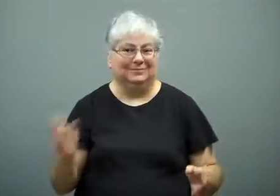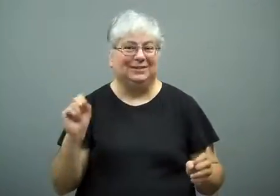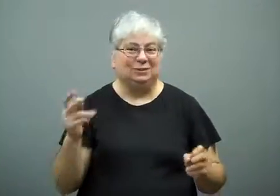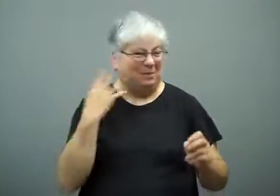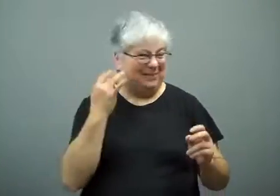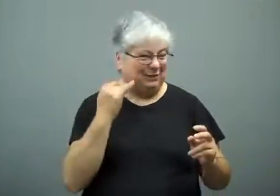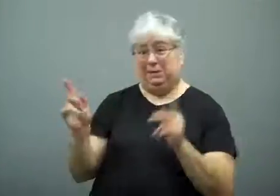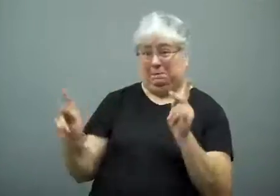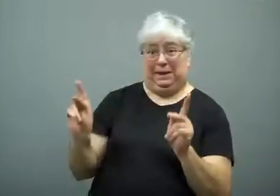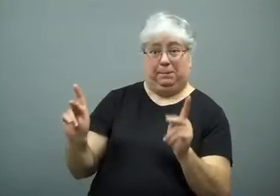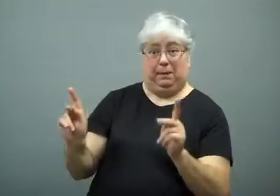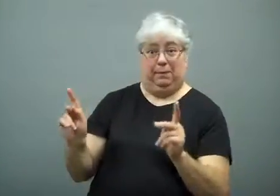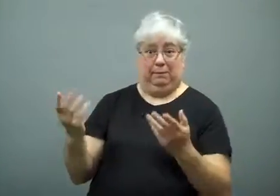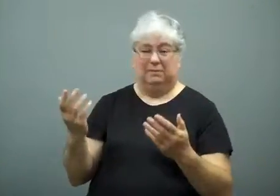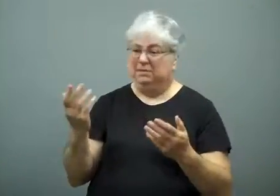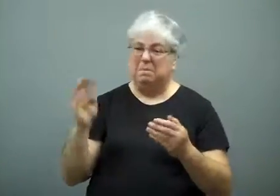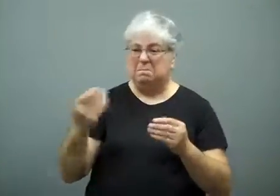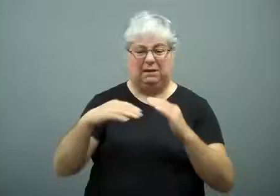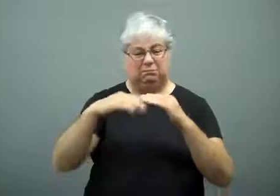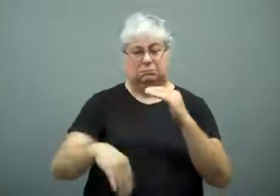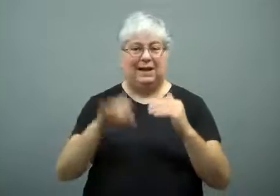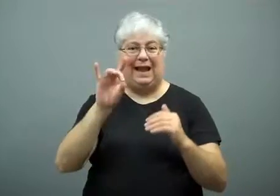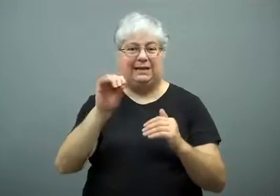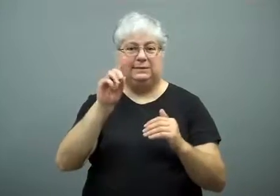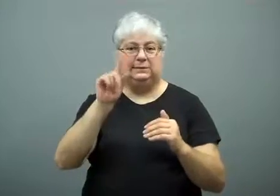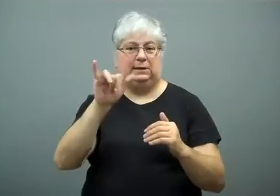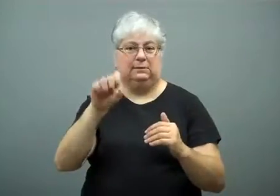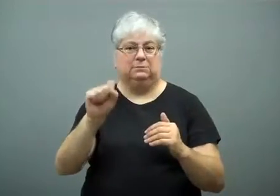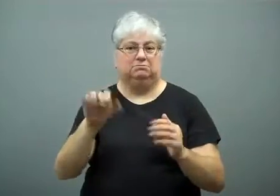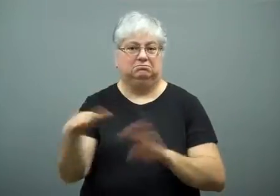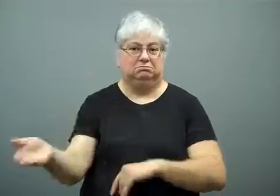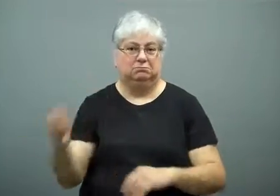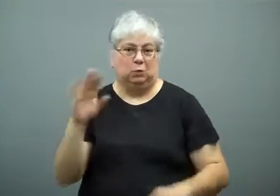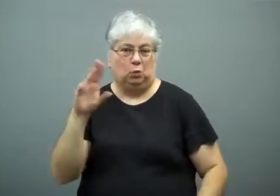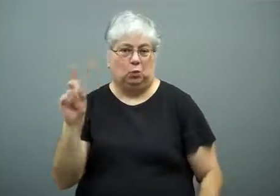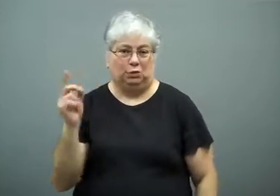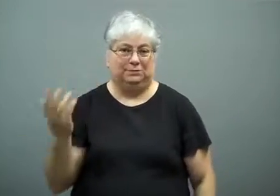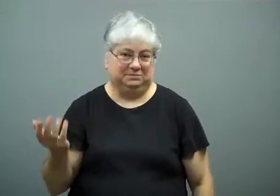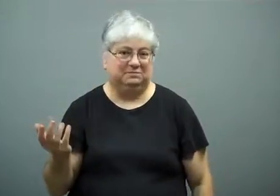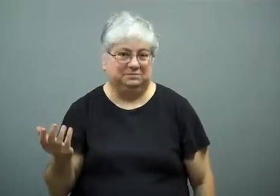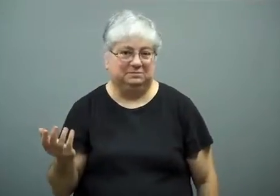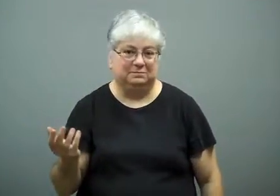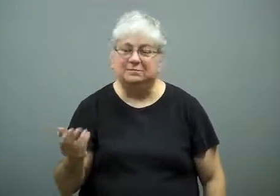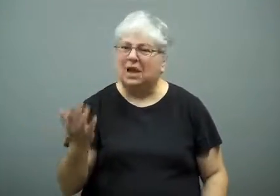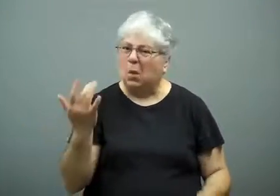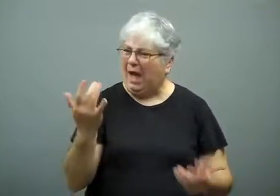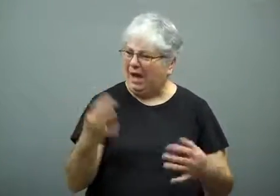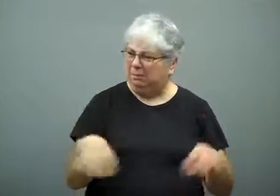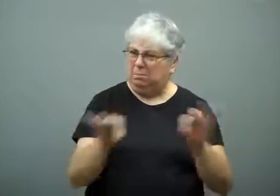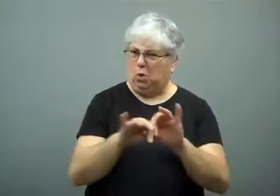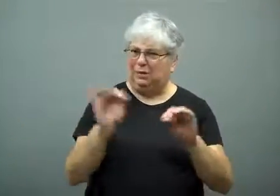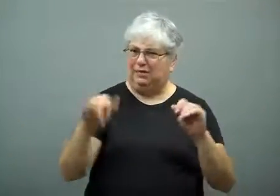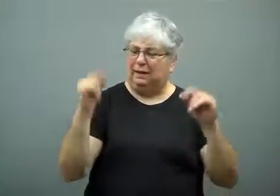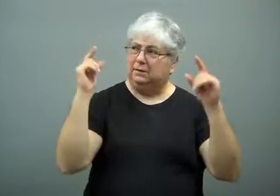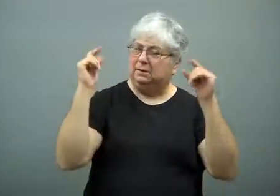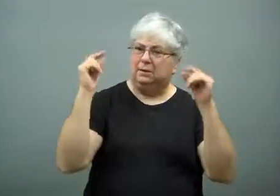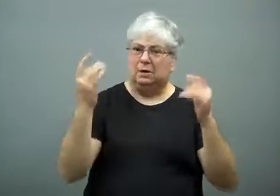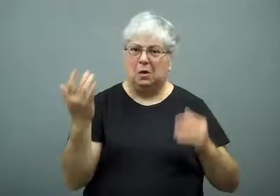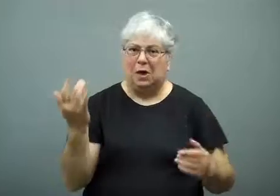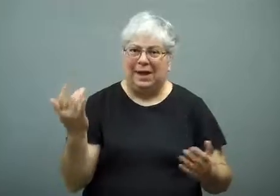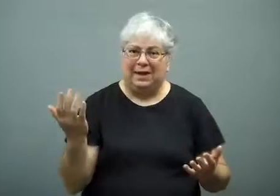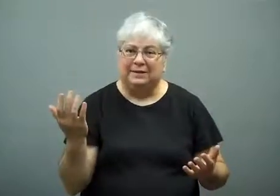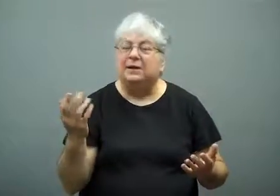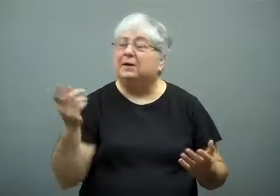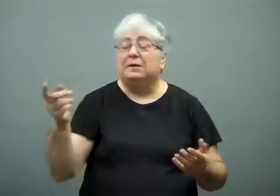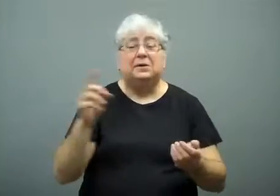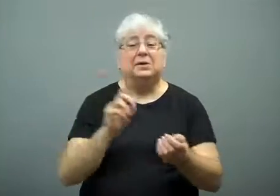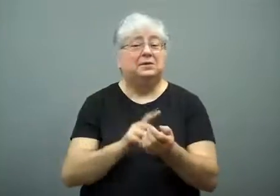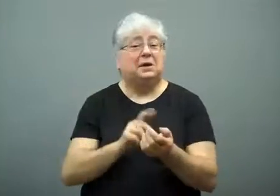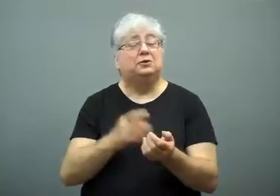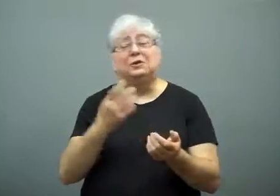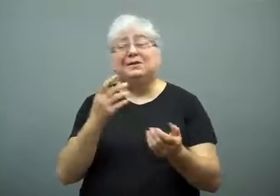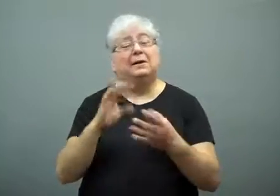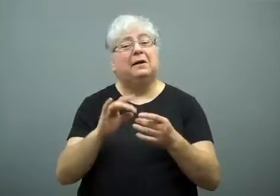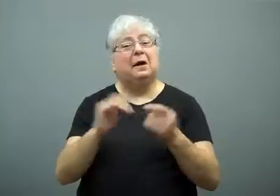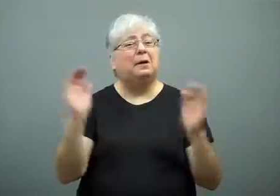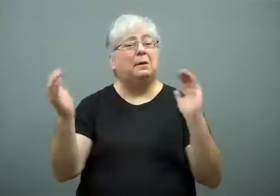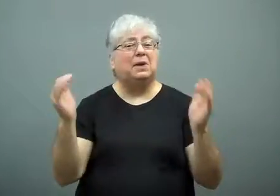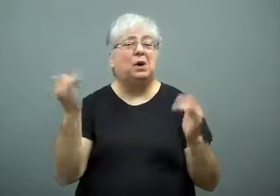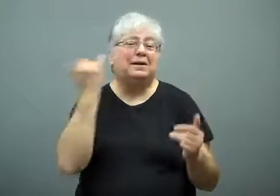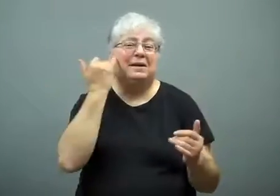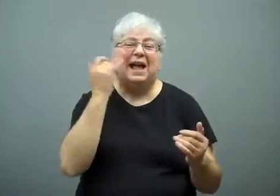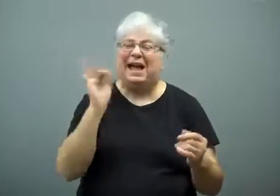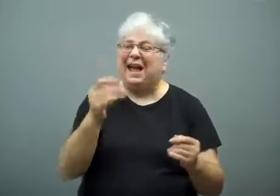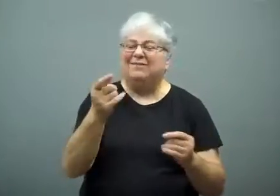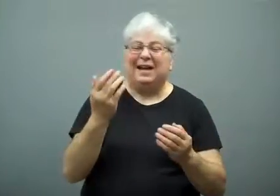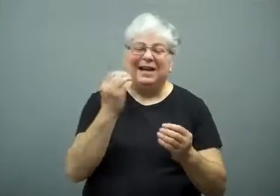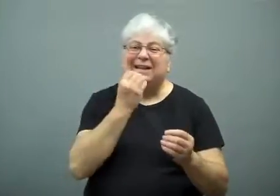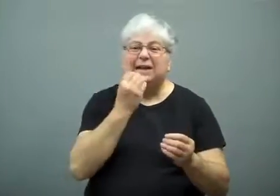In comparison, people would last less than 80 days before death.